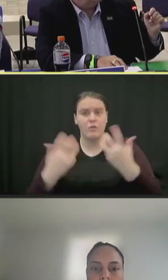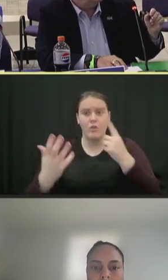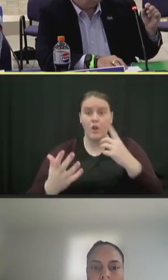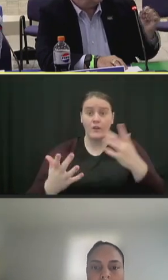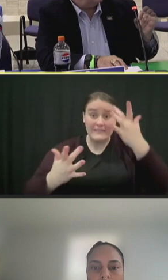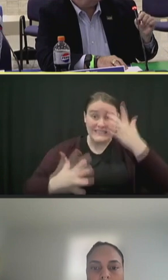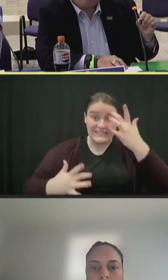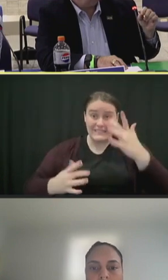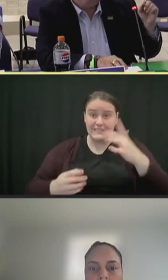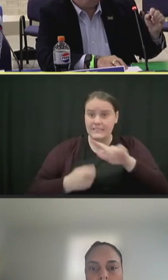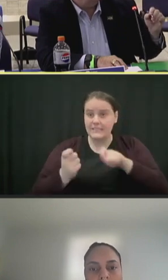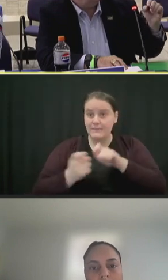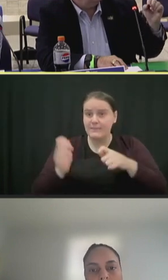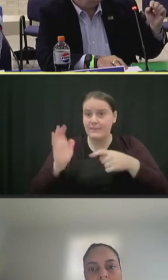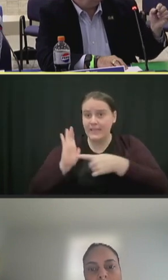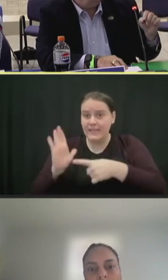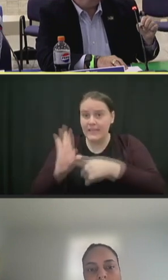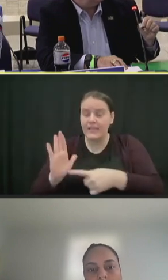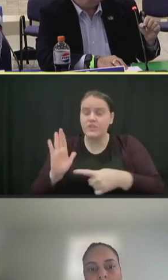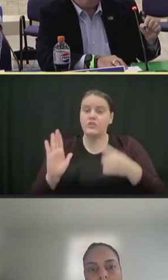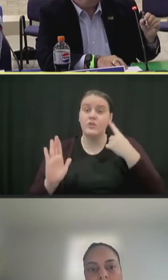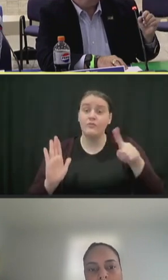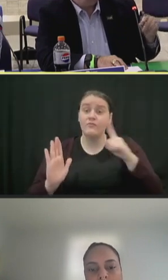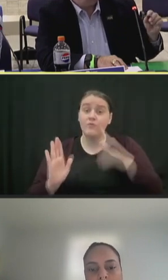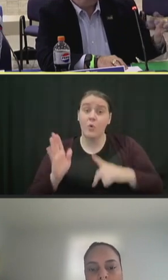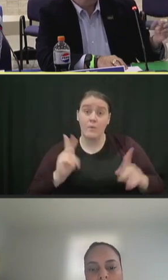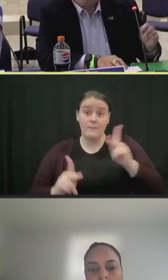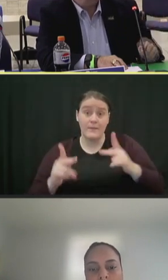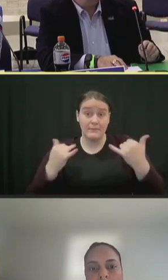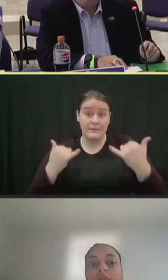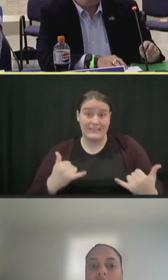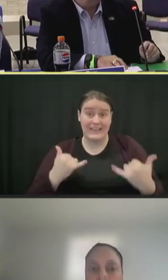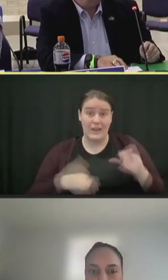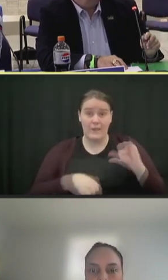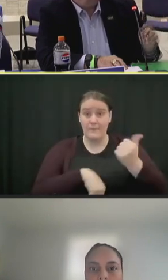indications for individuals now, based on the recommendation from CDC. Do you have